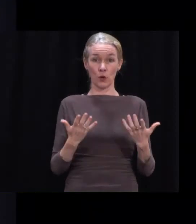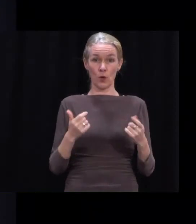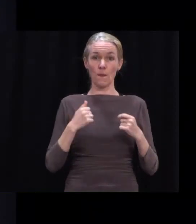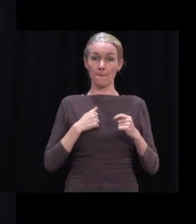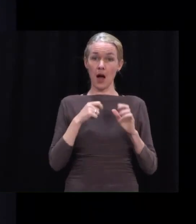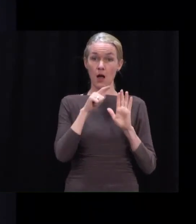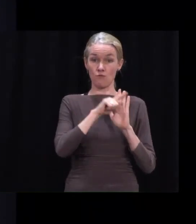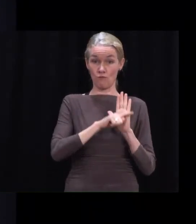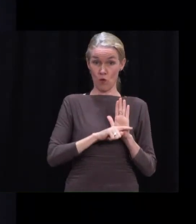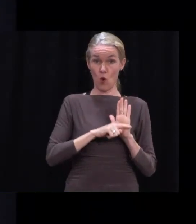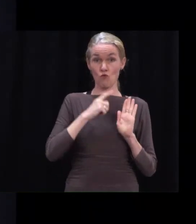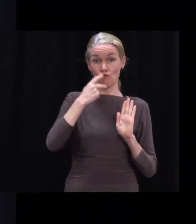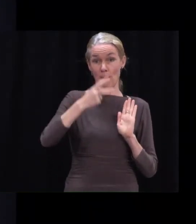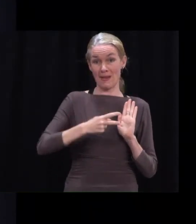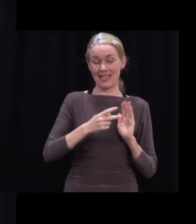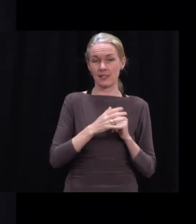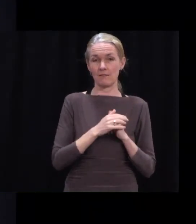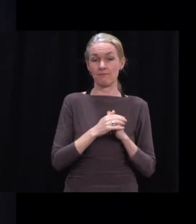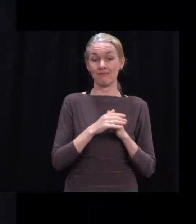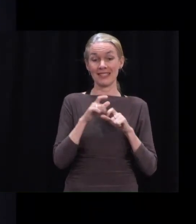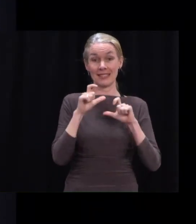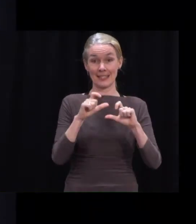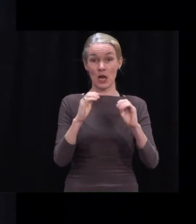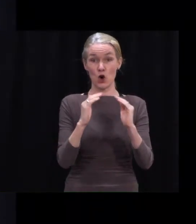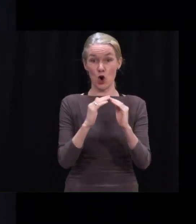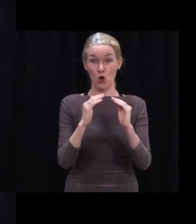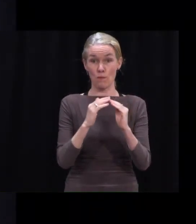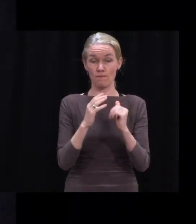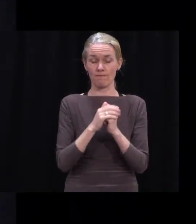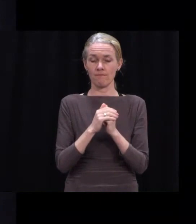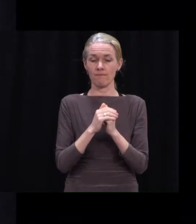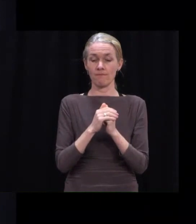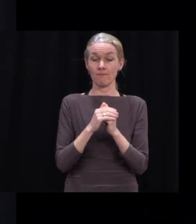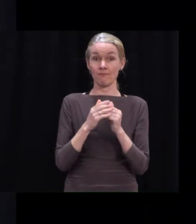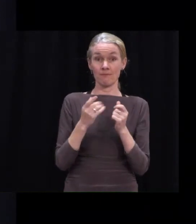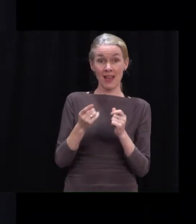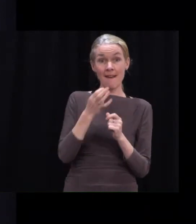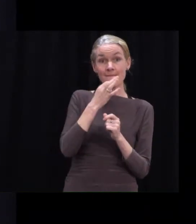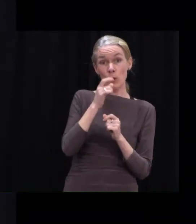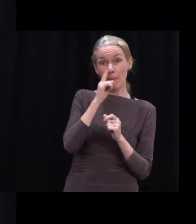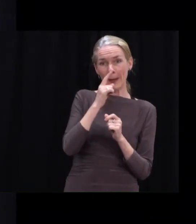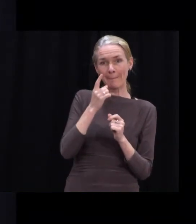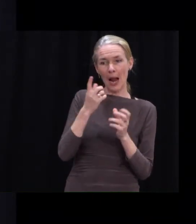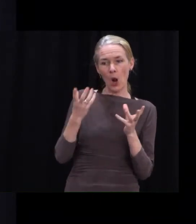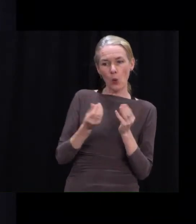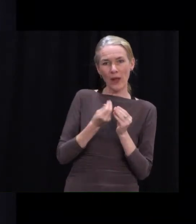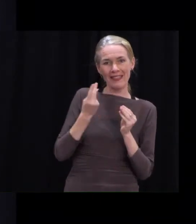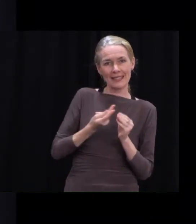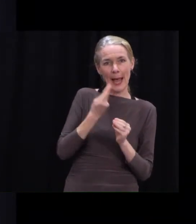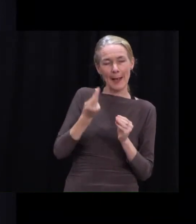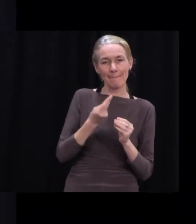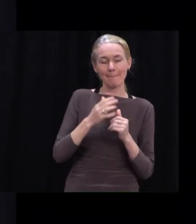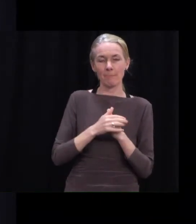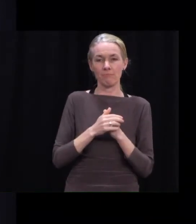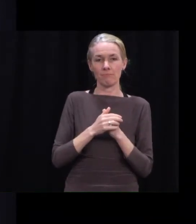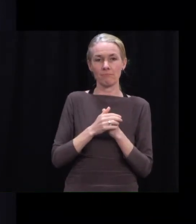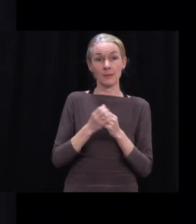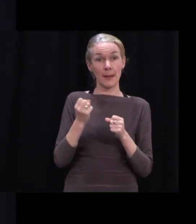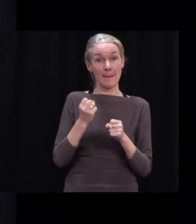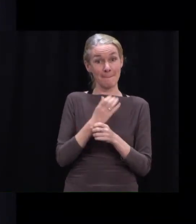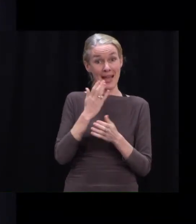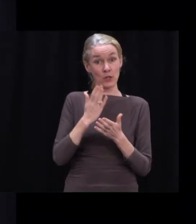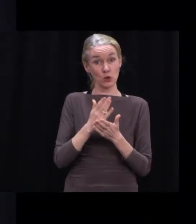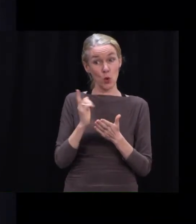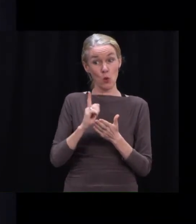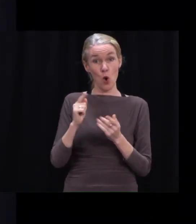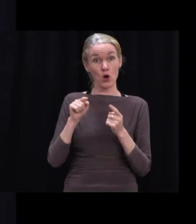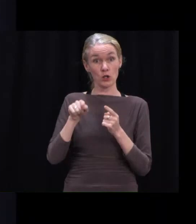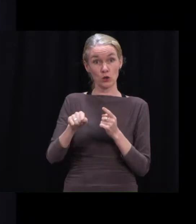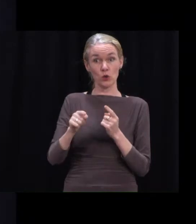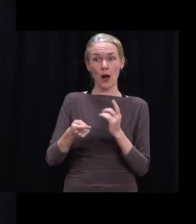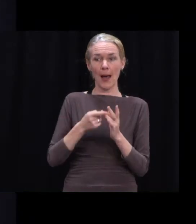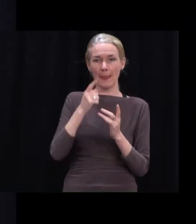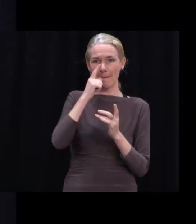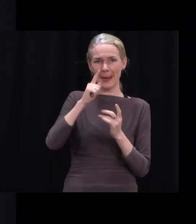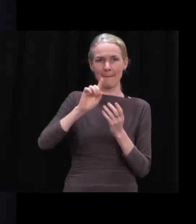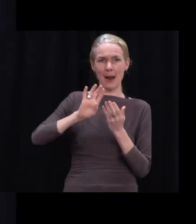for any south of Auckland for